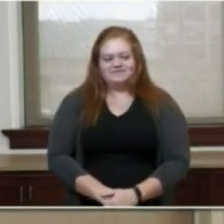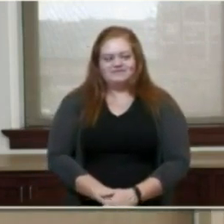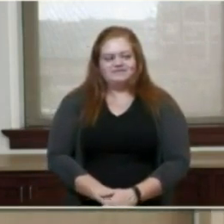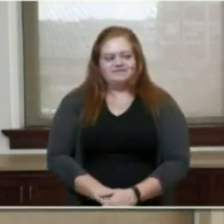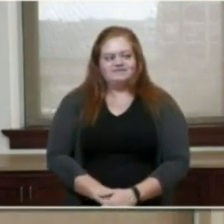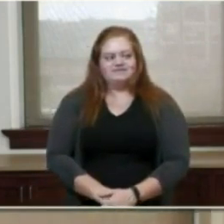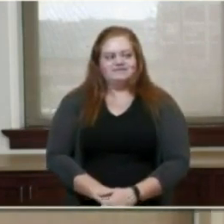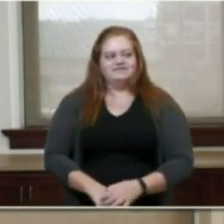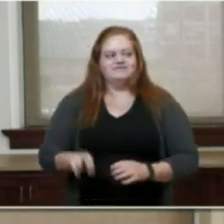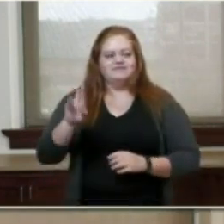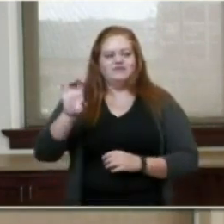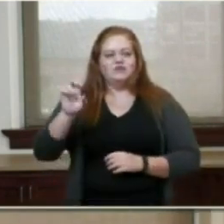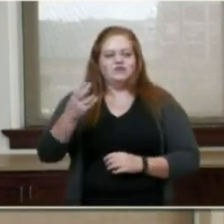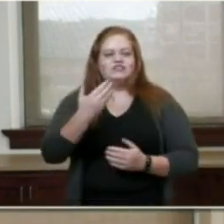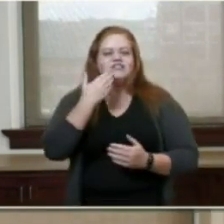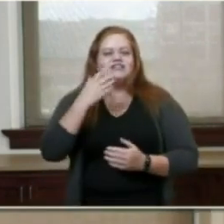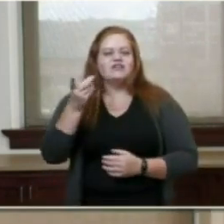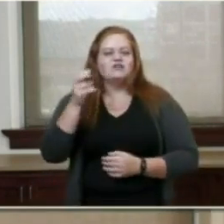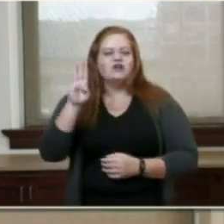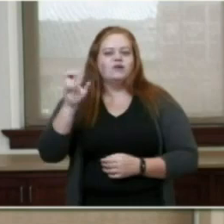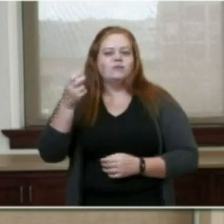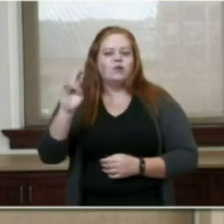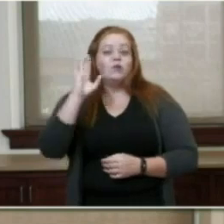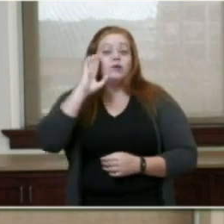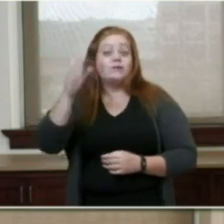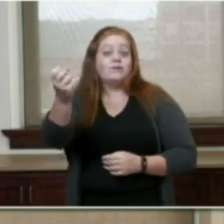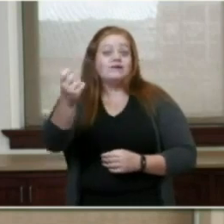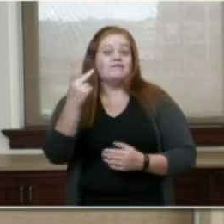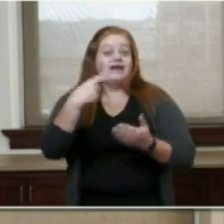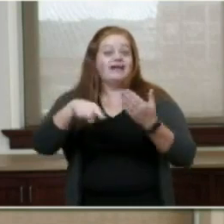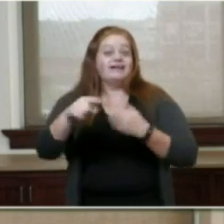thank you Dr bogan and our next briefing will be next Wednesday. Um And